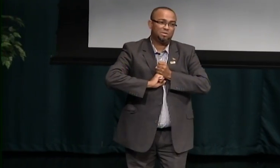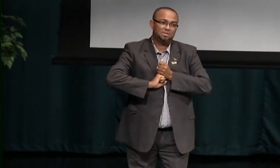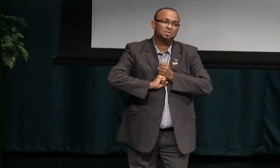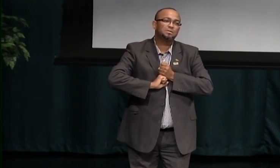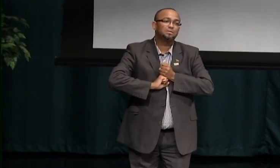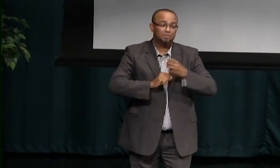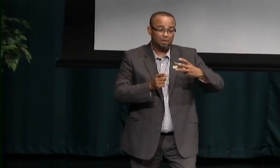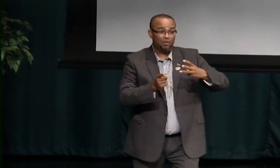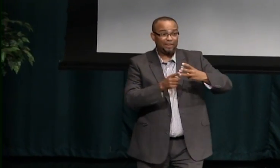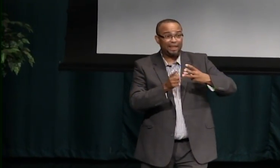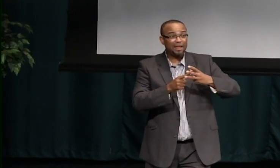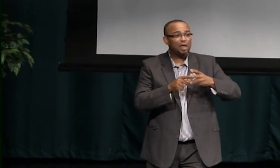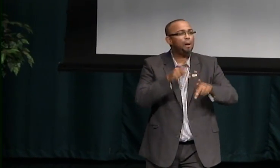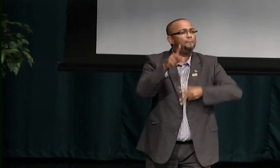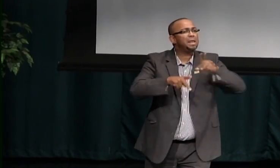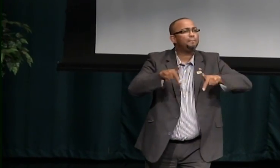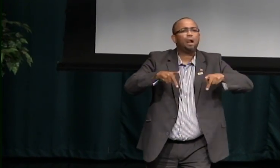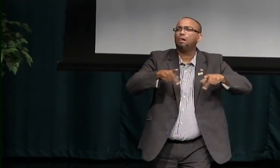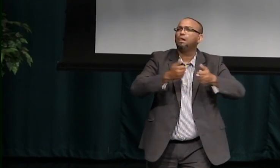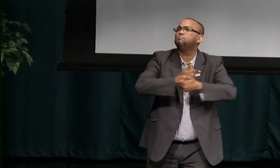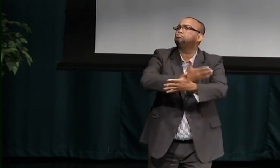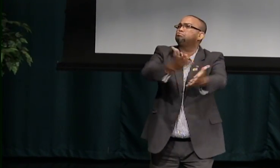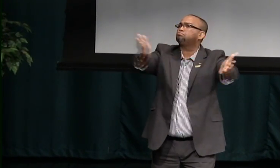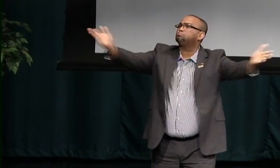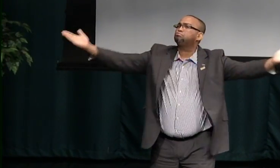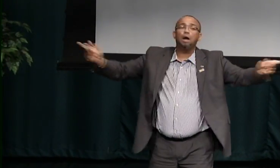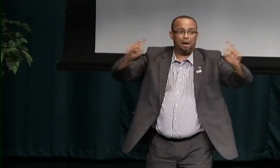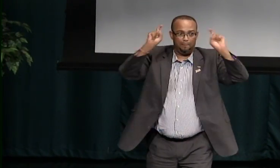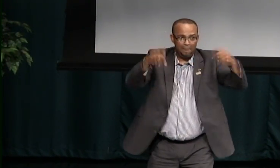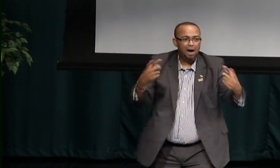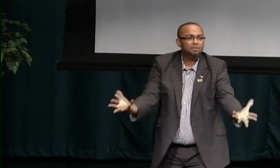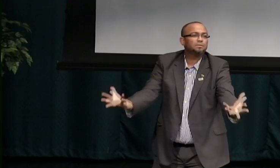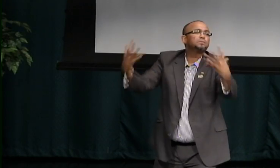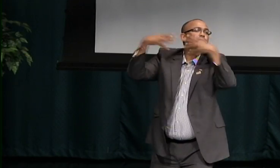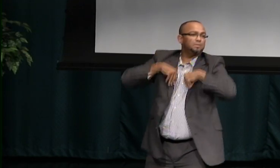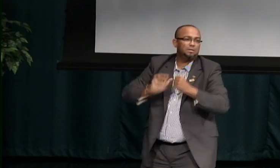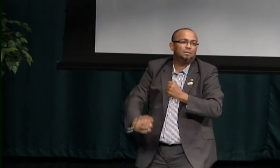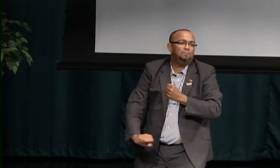and all disability groups need to work with each other.